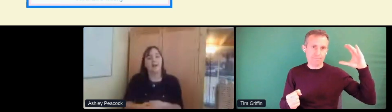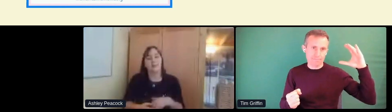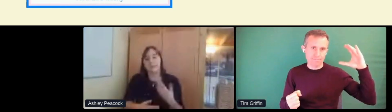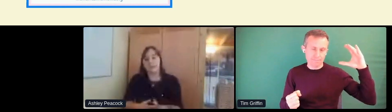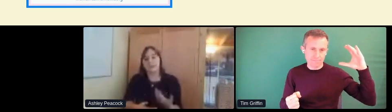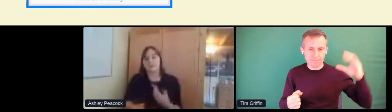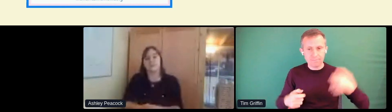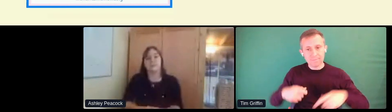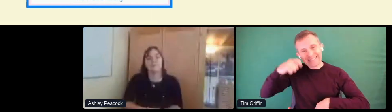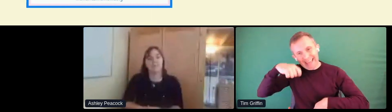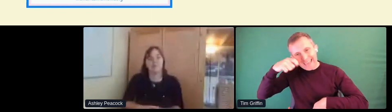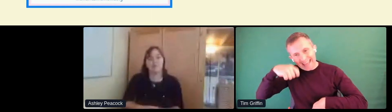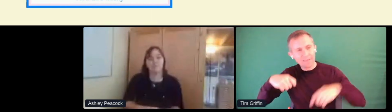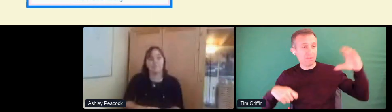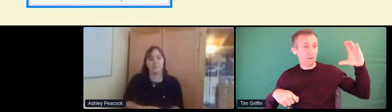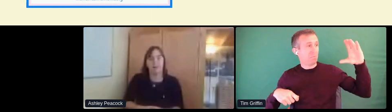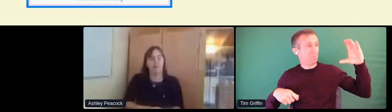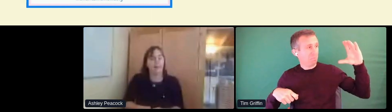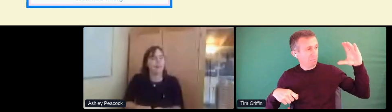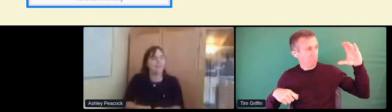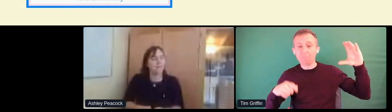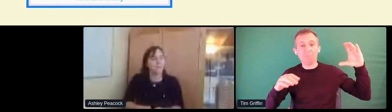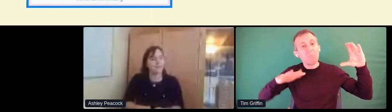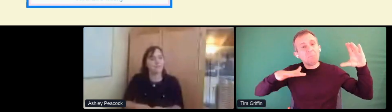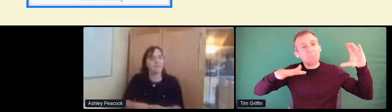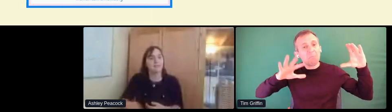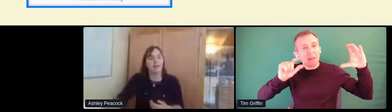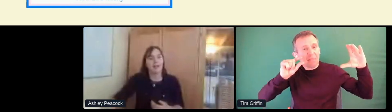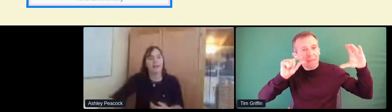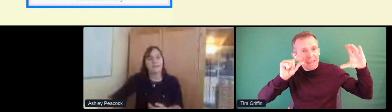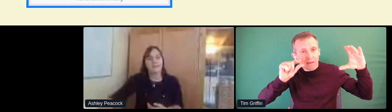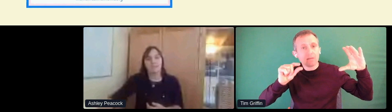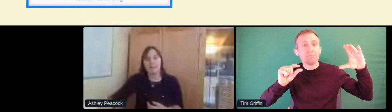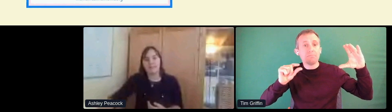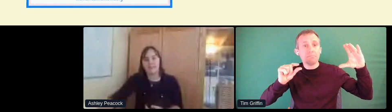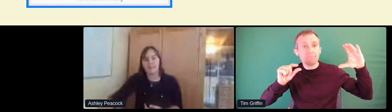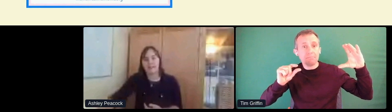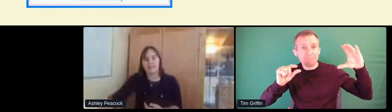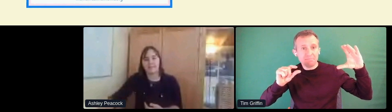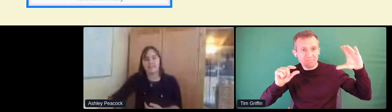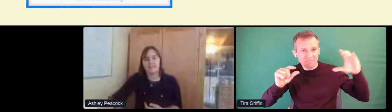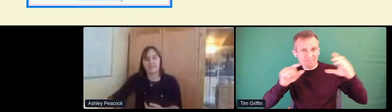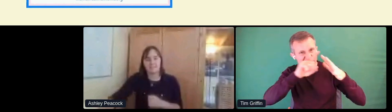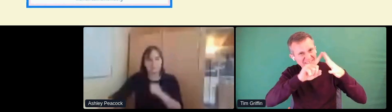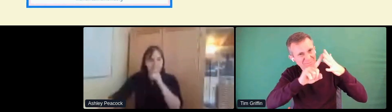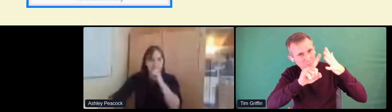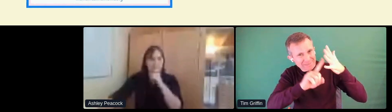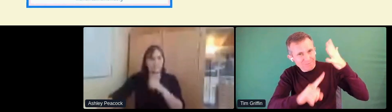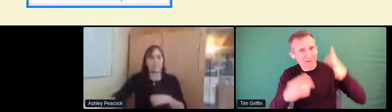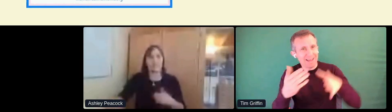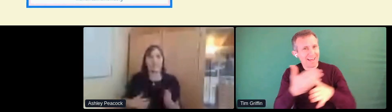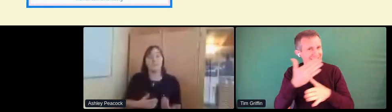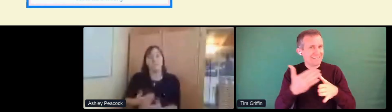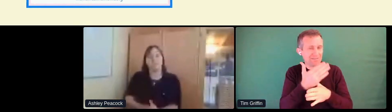Cooking will take some energy as well and there are certain activities that we can do to replenish